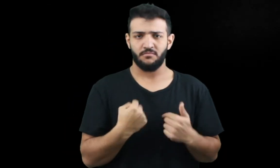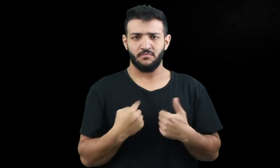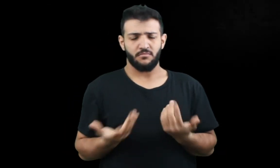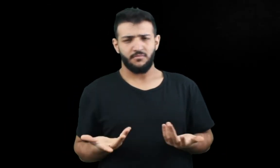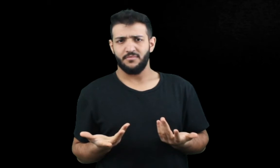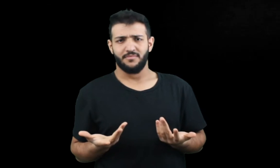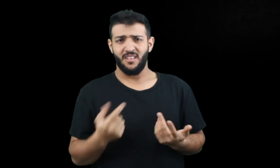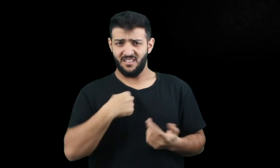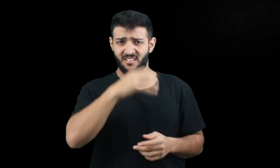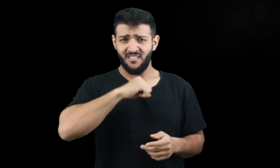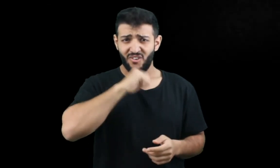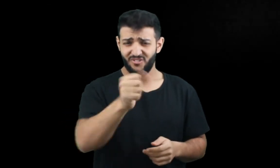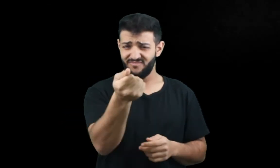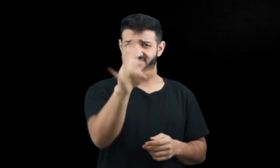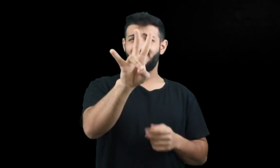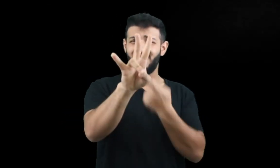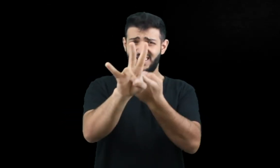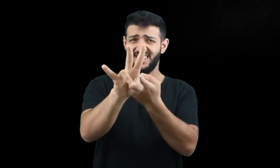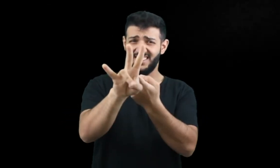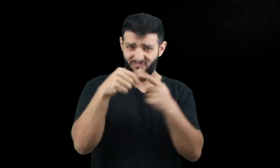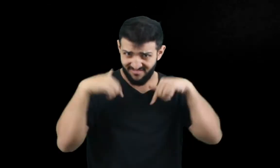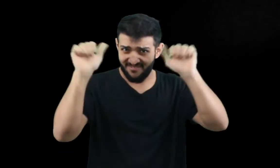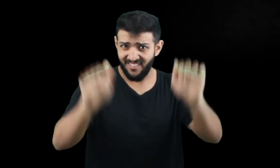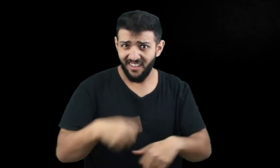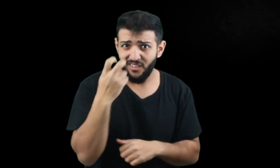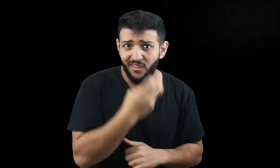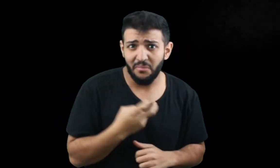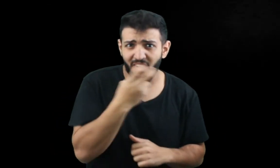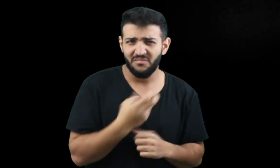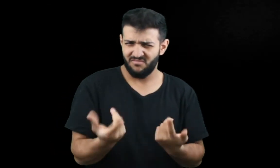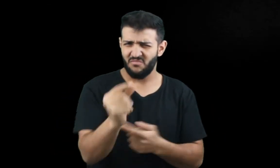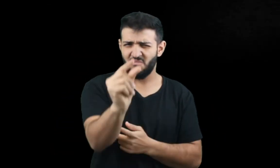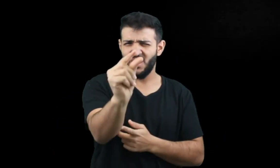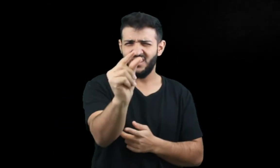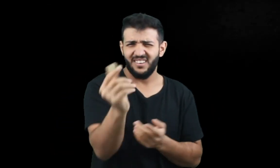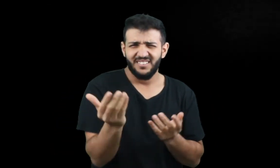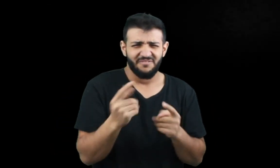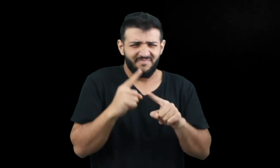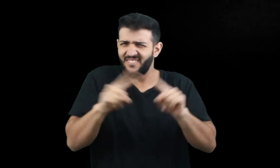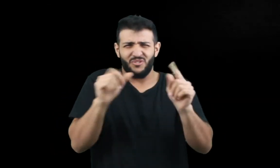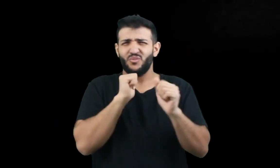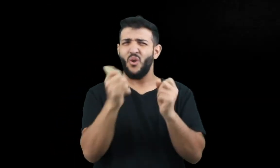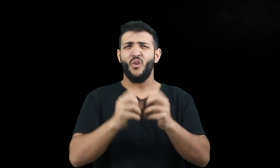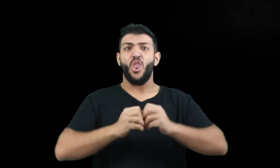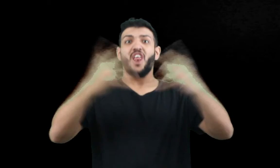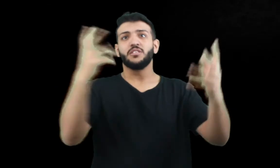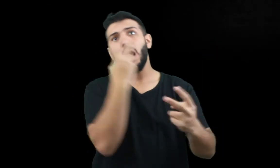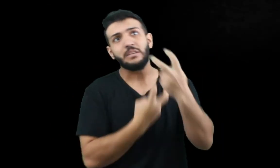Everyone wanted me to be hearing. By then I was seventeen. And they thought I should be able to speech read them. I could maybe catch one or two words.